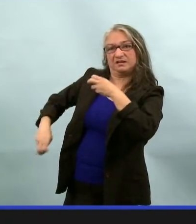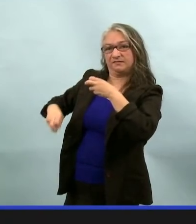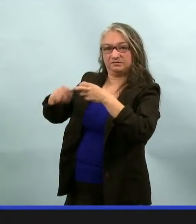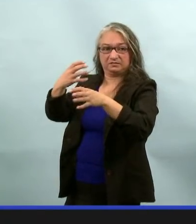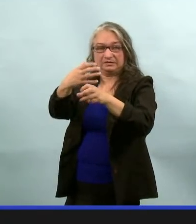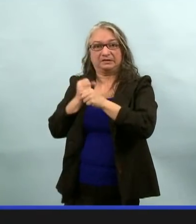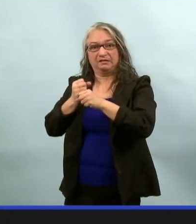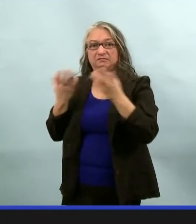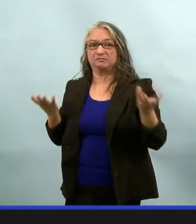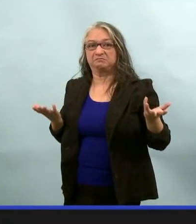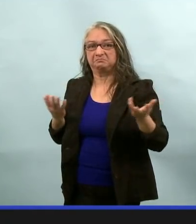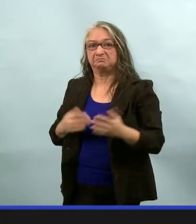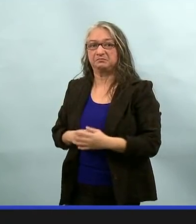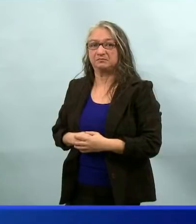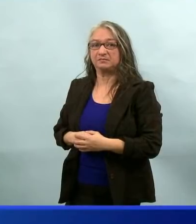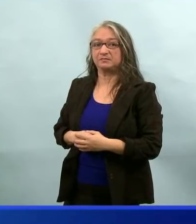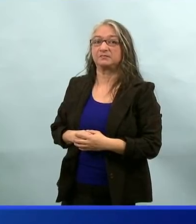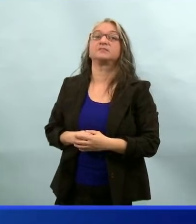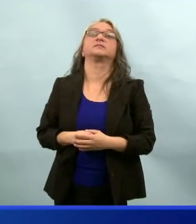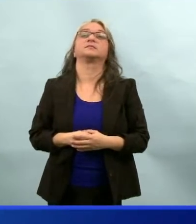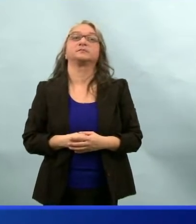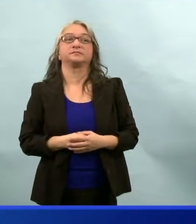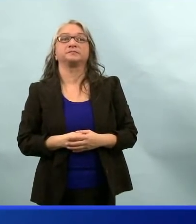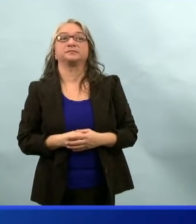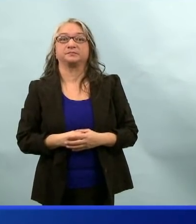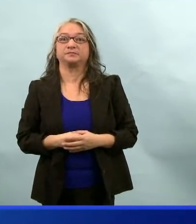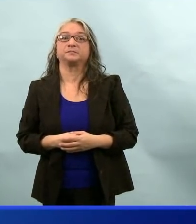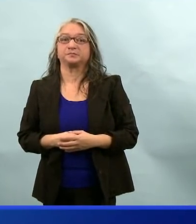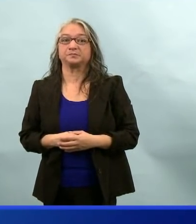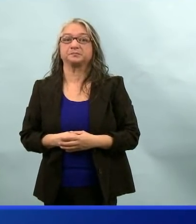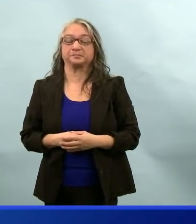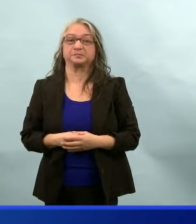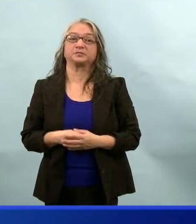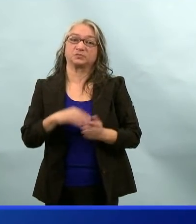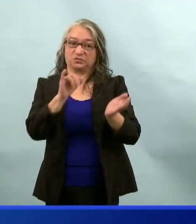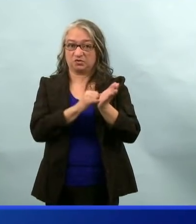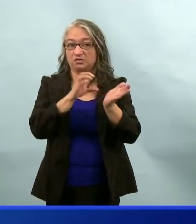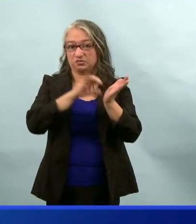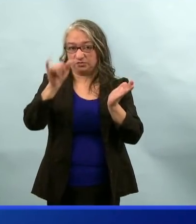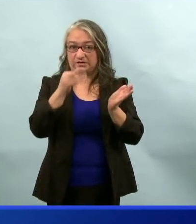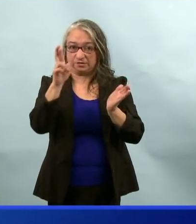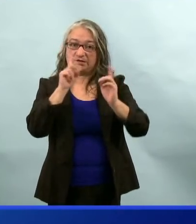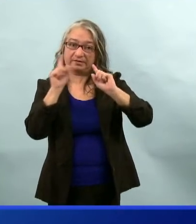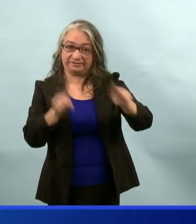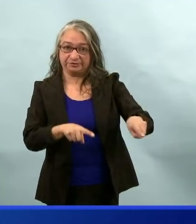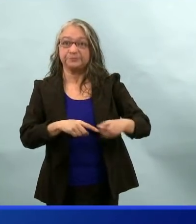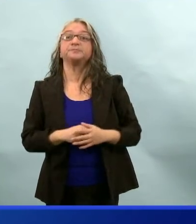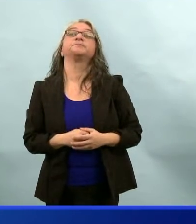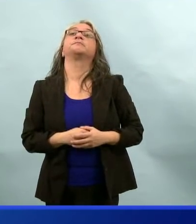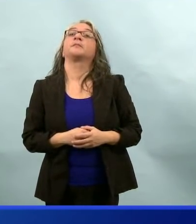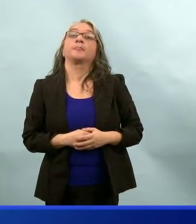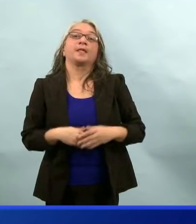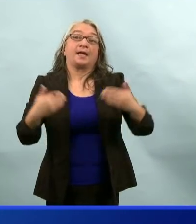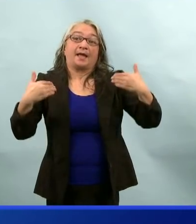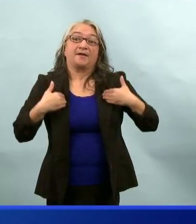so we uh we created a process where individuals can see a list of specialists um or a list of